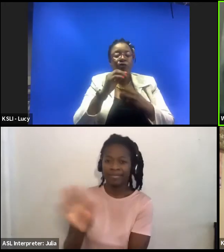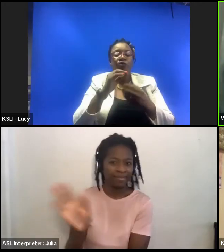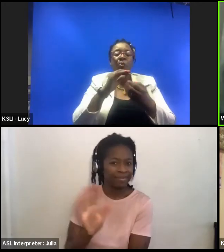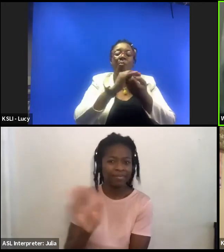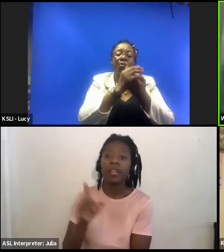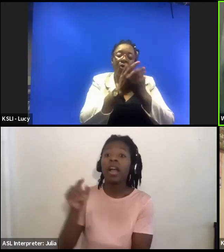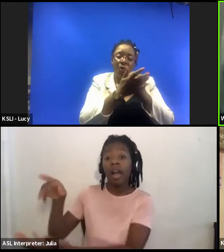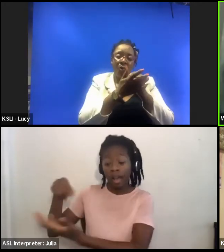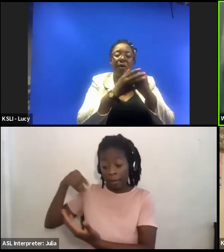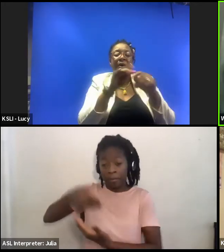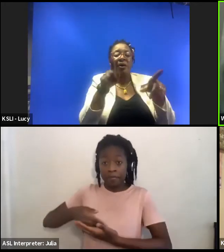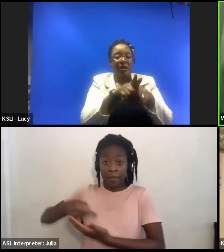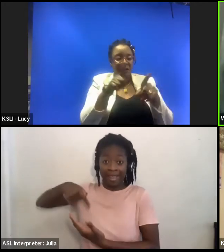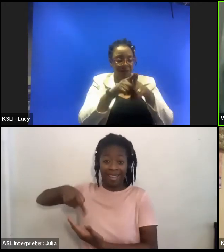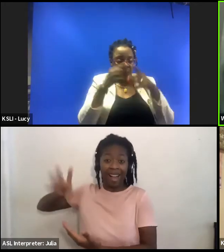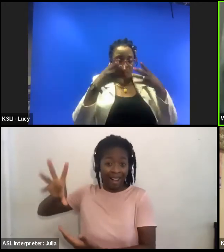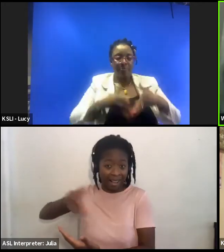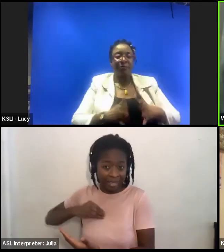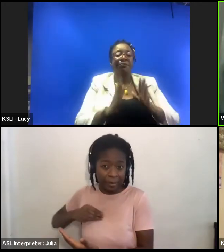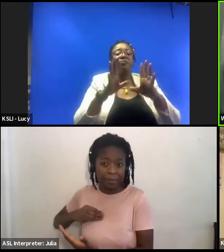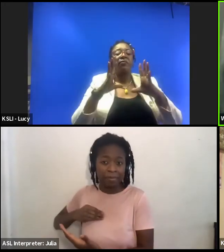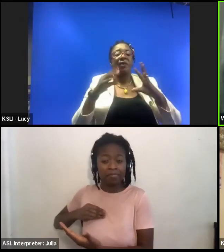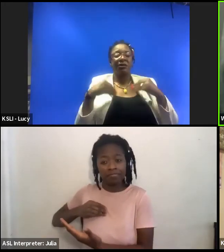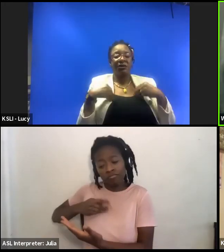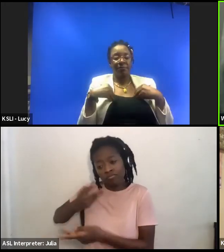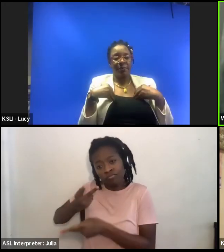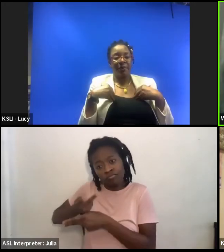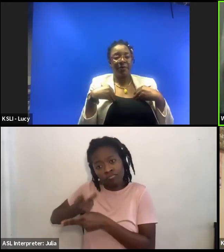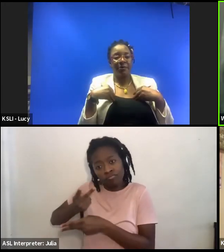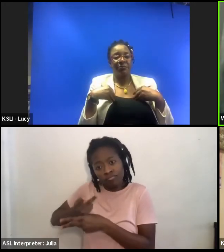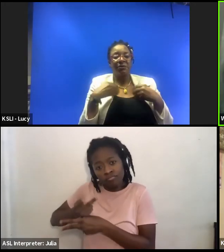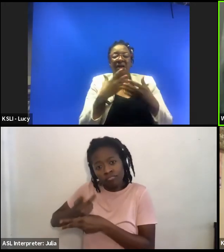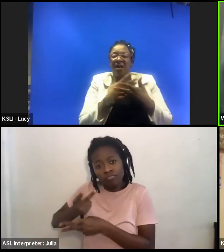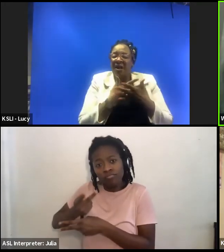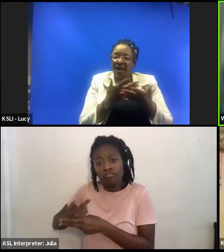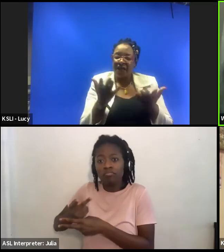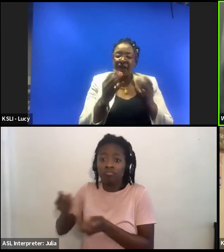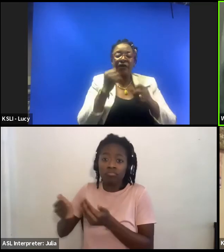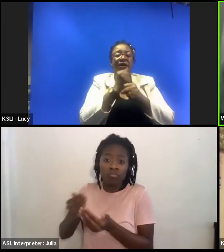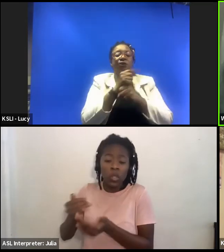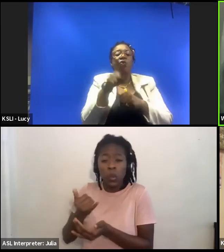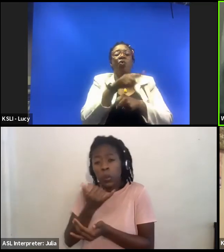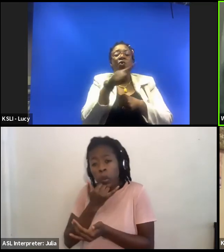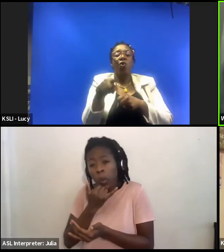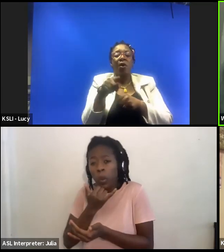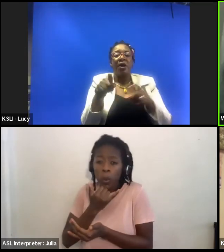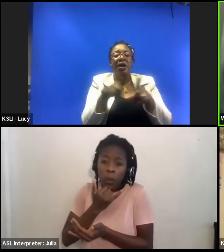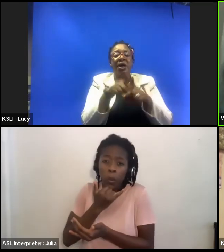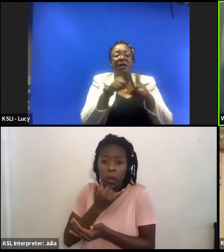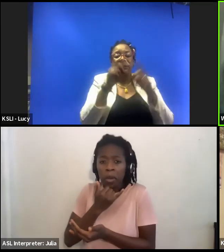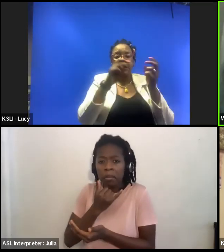and accept anything they do wrong as a reflection of just growth.